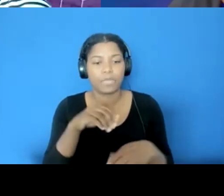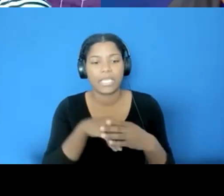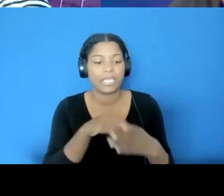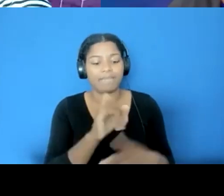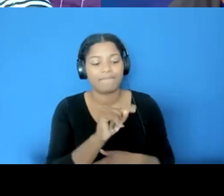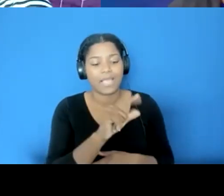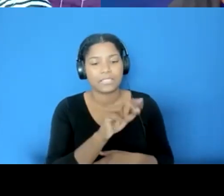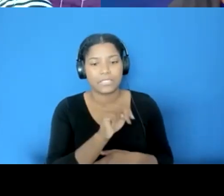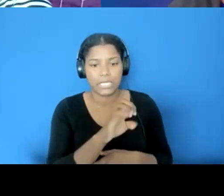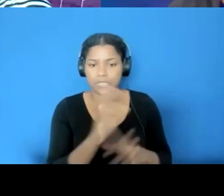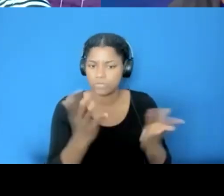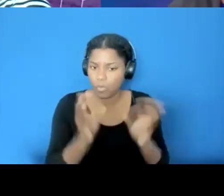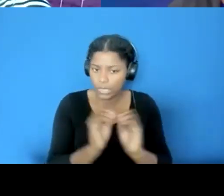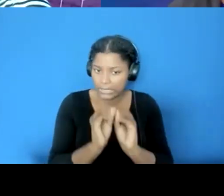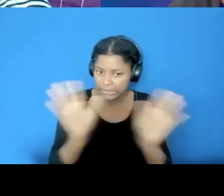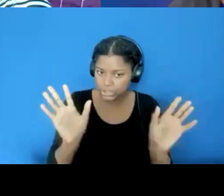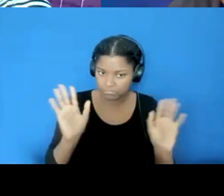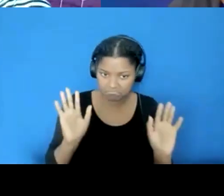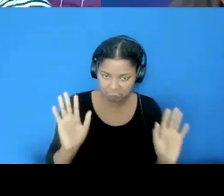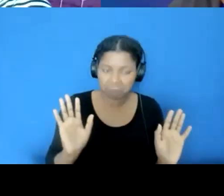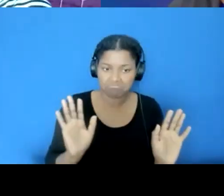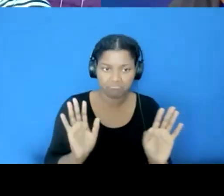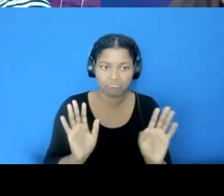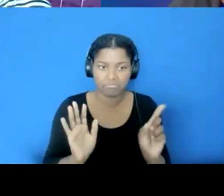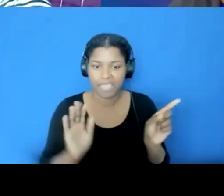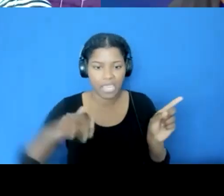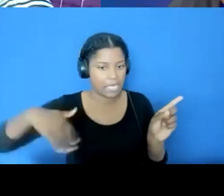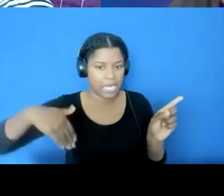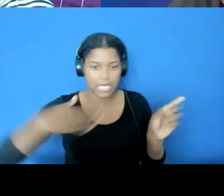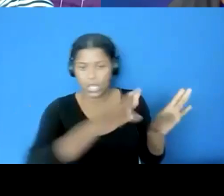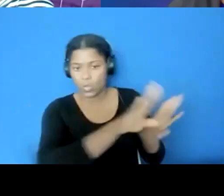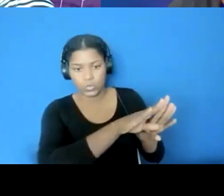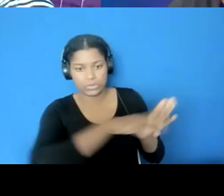So I just wanted to clear that up before we, you know, dive in to some of these other questions.